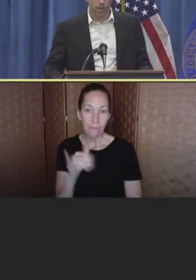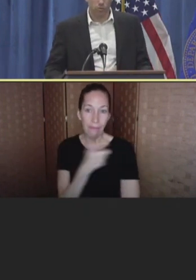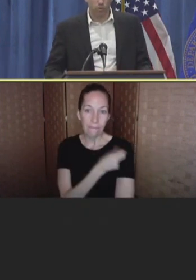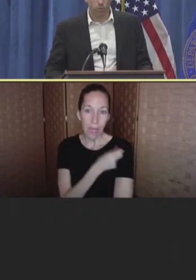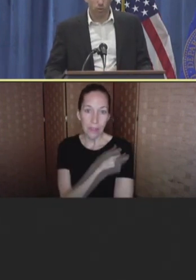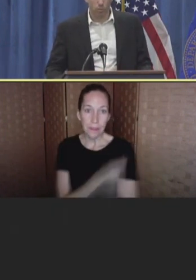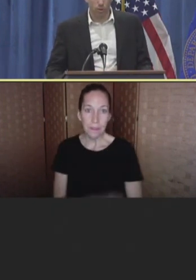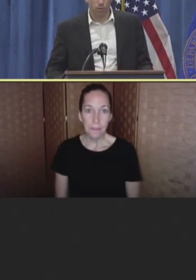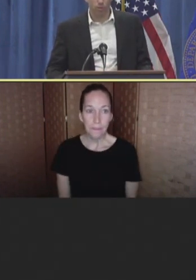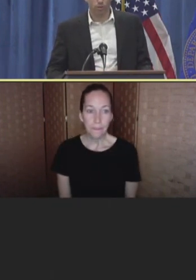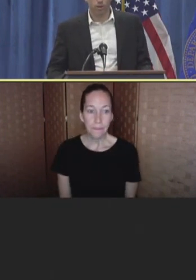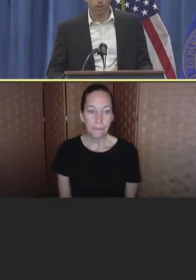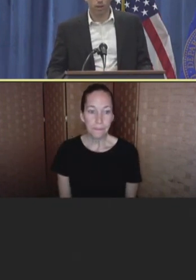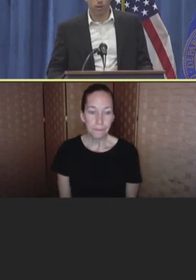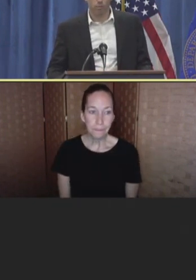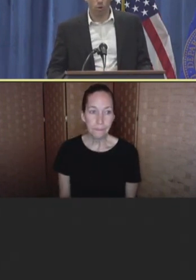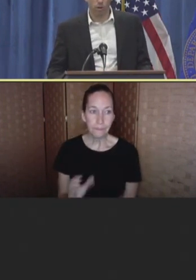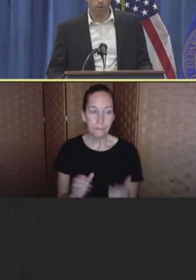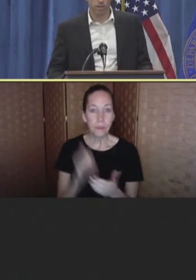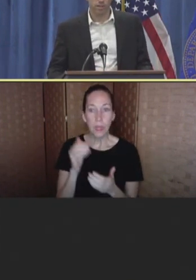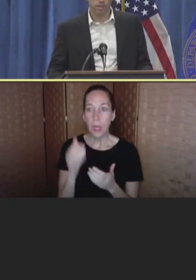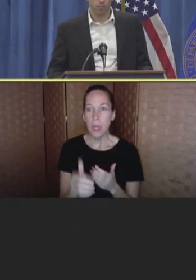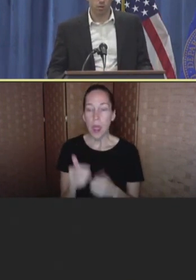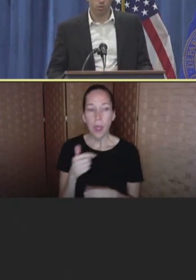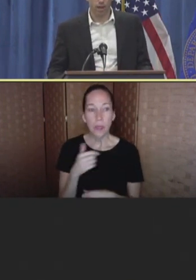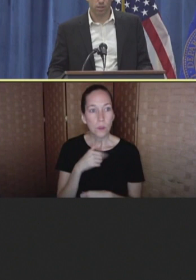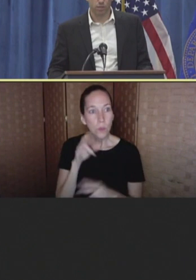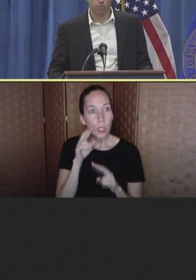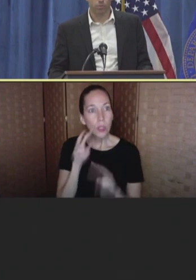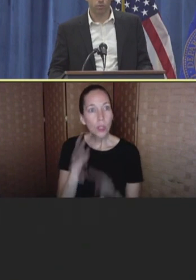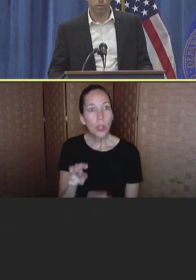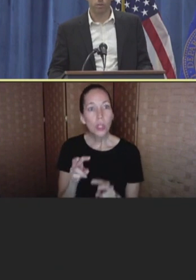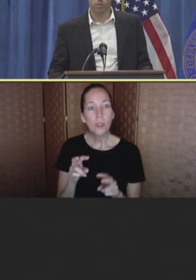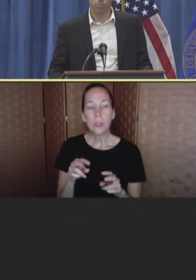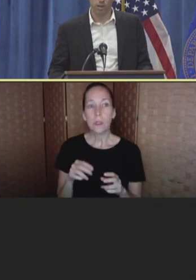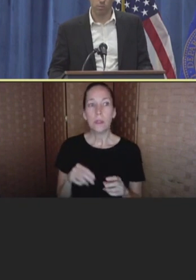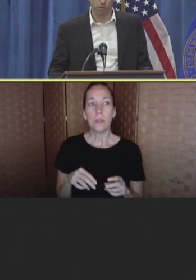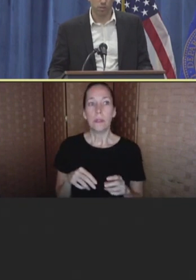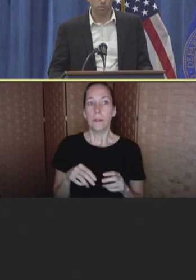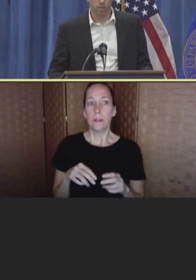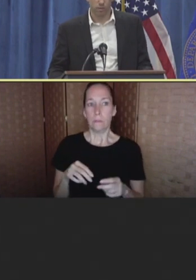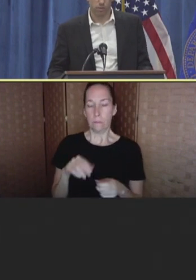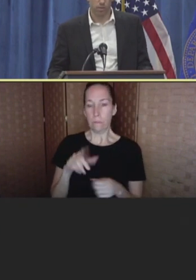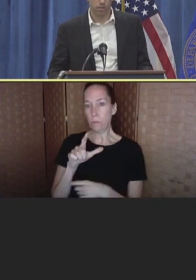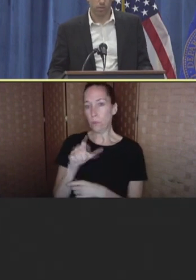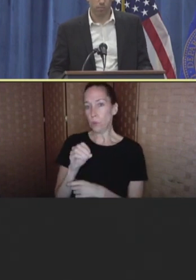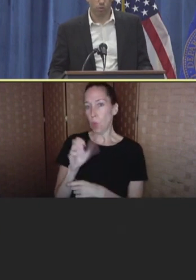Next we looked on the local and systemic reaction reported by the participants using the mobile